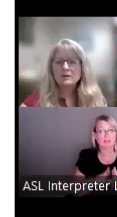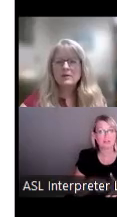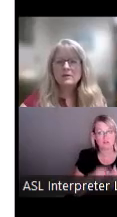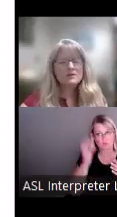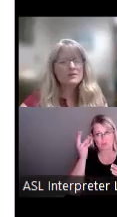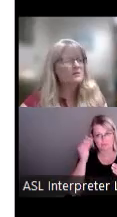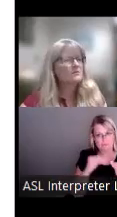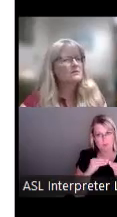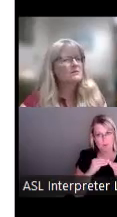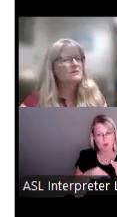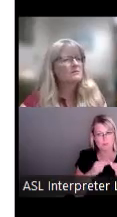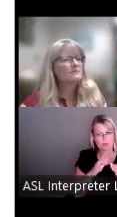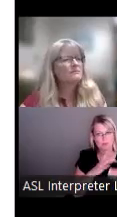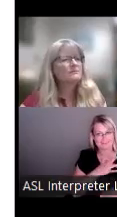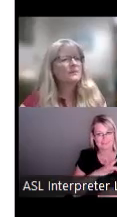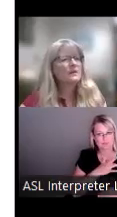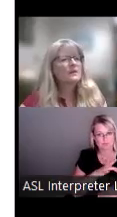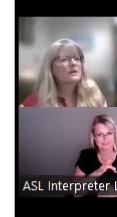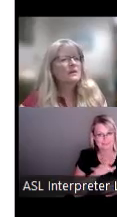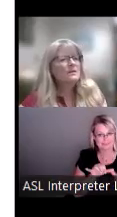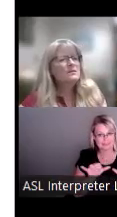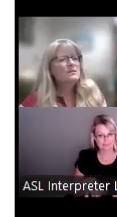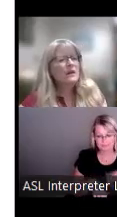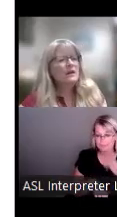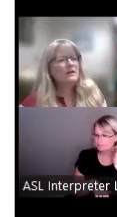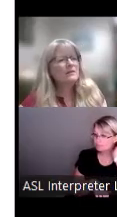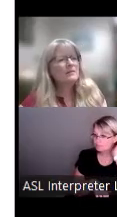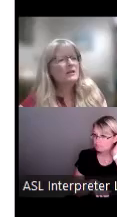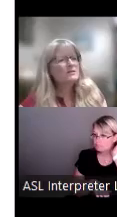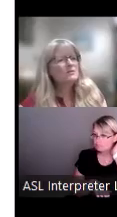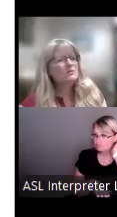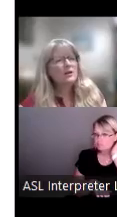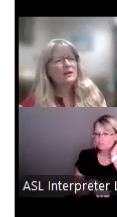more about their sensory system, so then the milestone chart